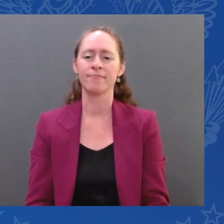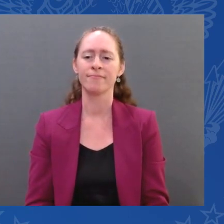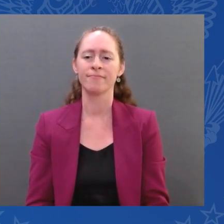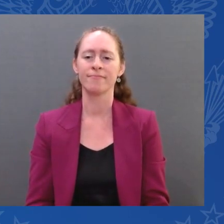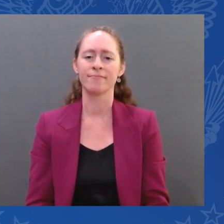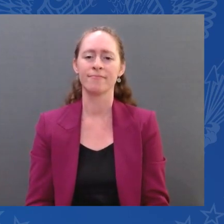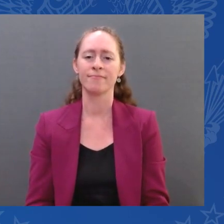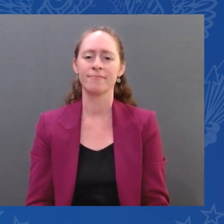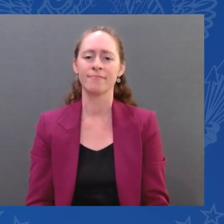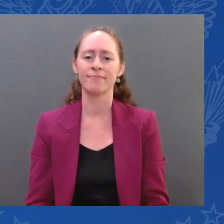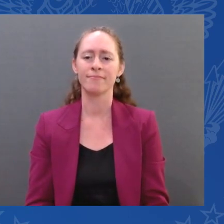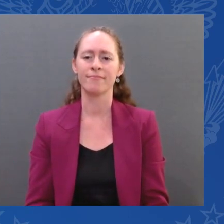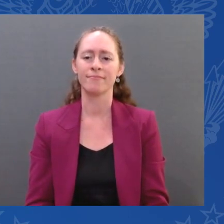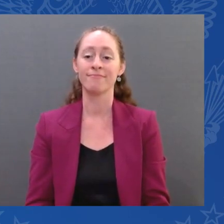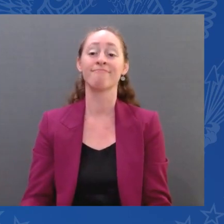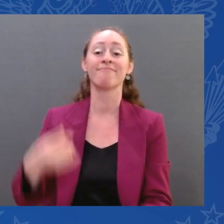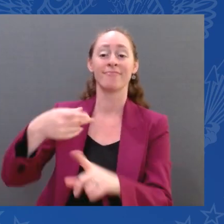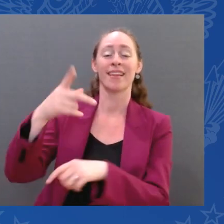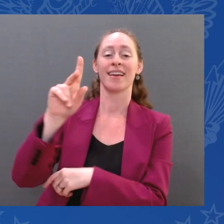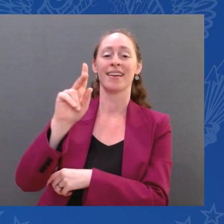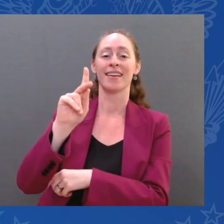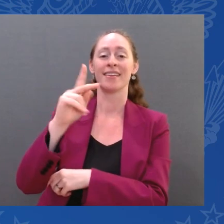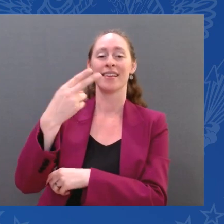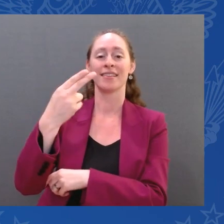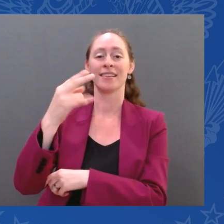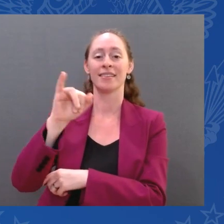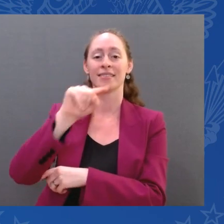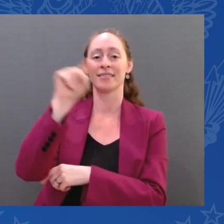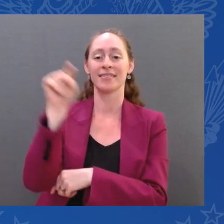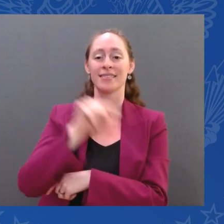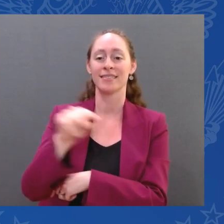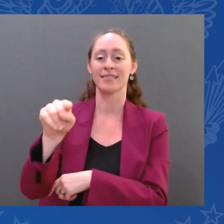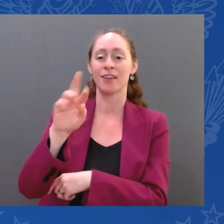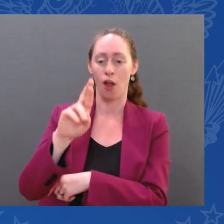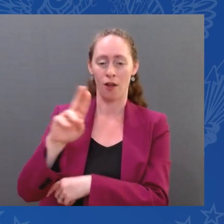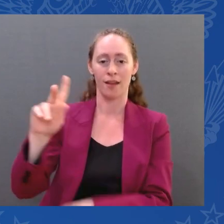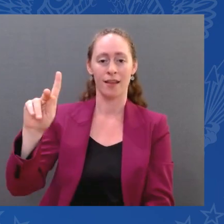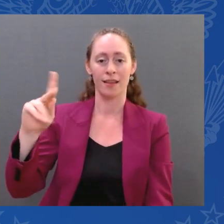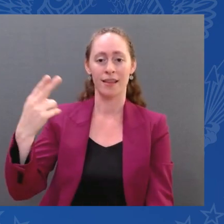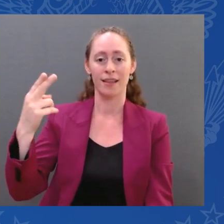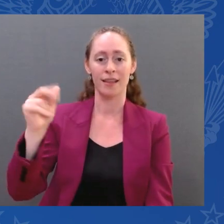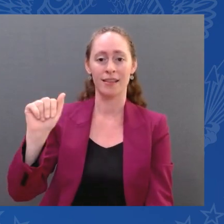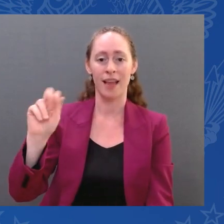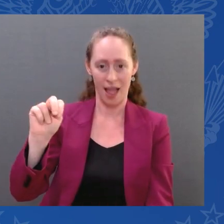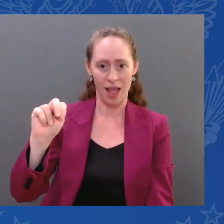is a law student in Pakistan. Inspired by its meaning, he immigrated to America with his wife